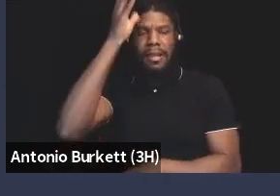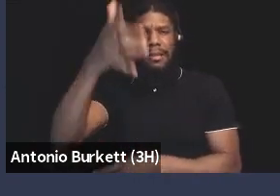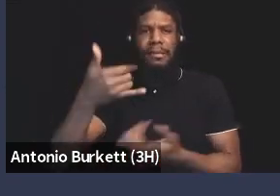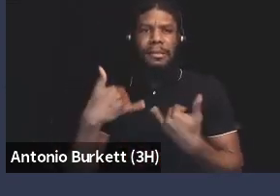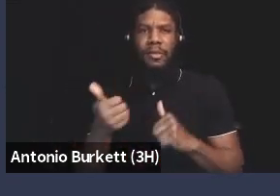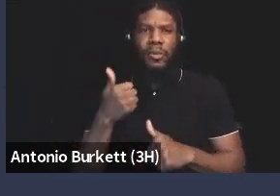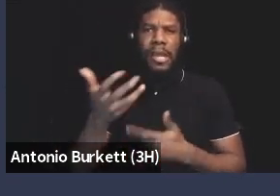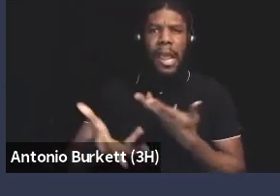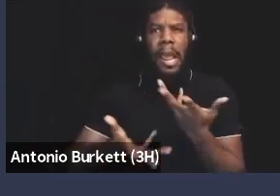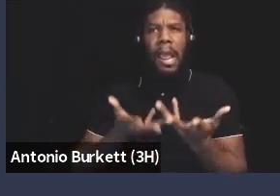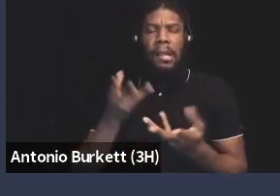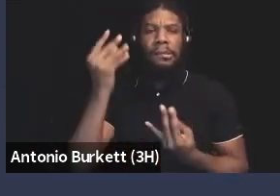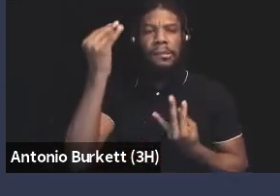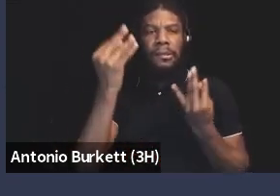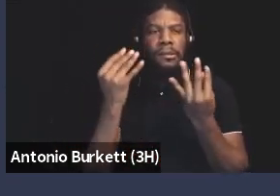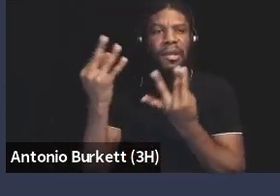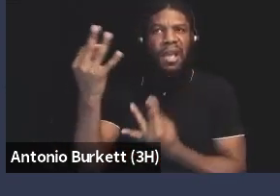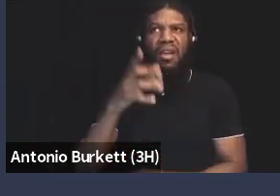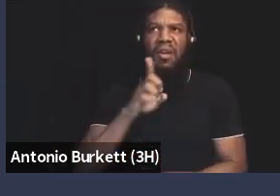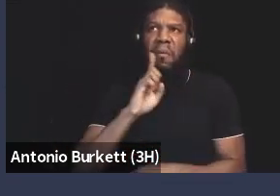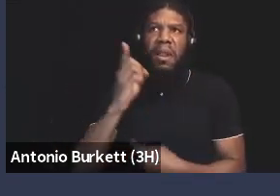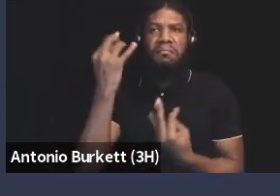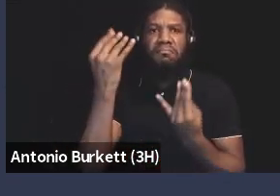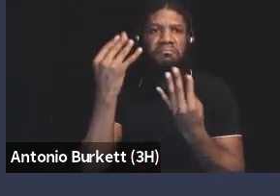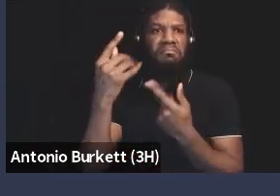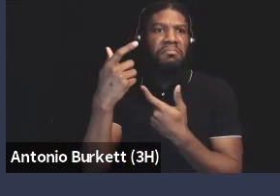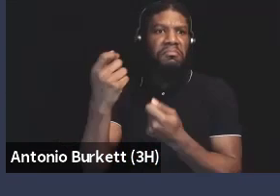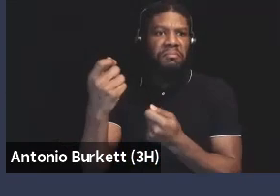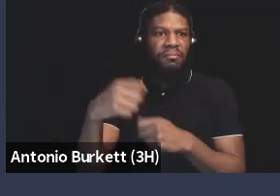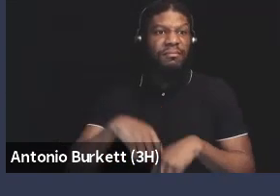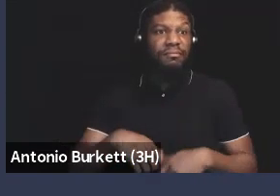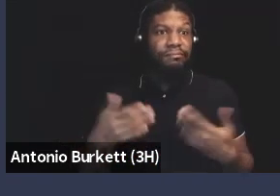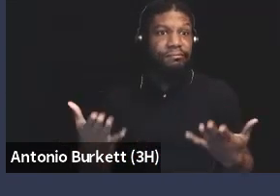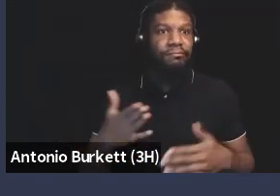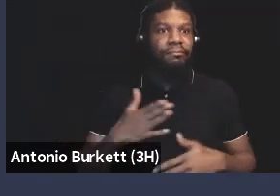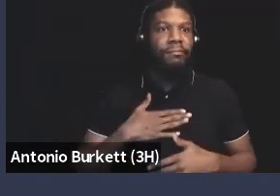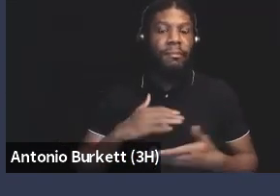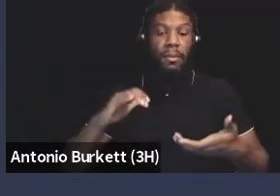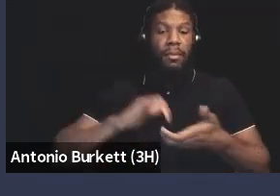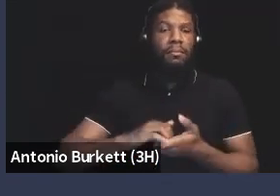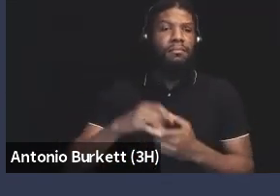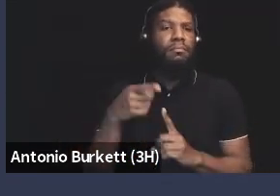mulling over it. I think it's a fascinating thing. And so, in terms of my collaboration, I think that